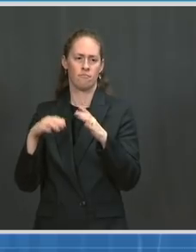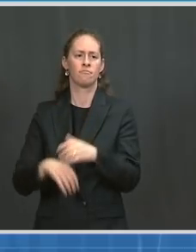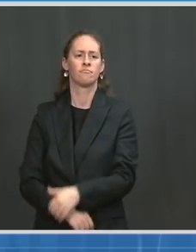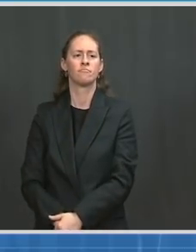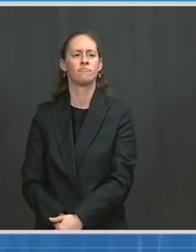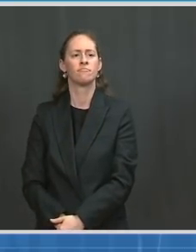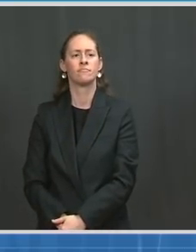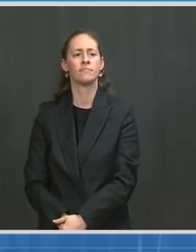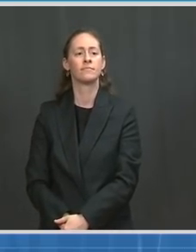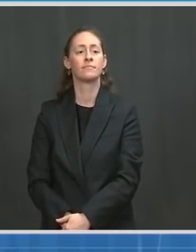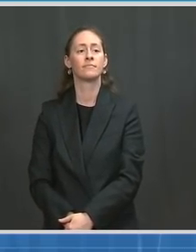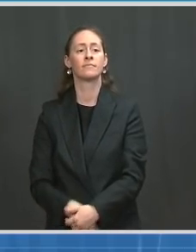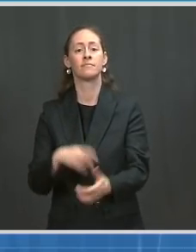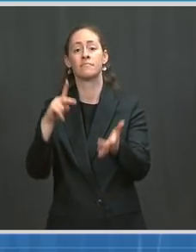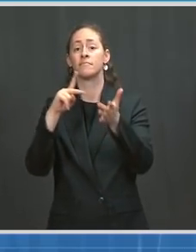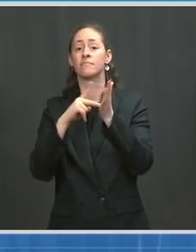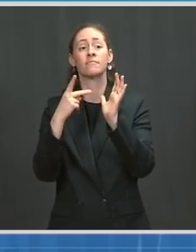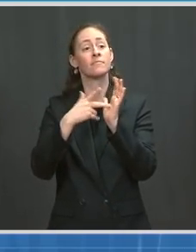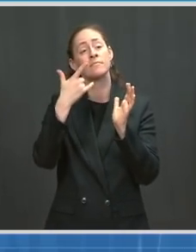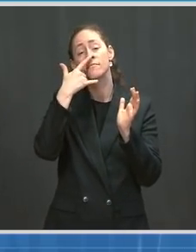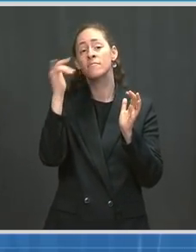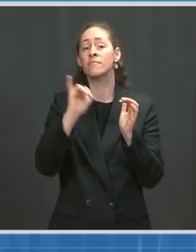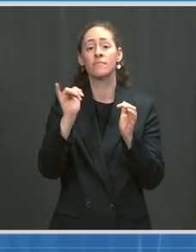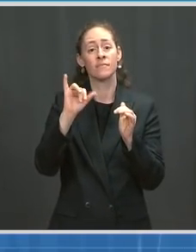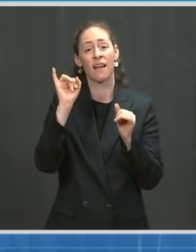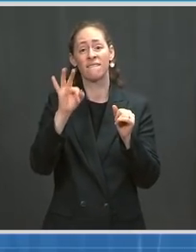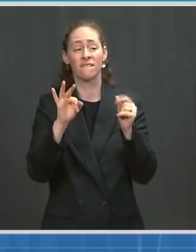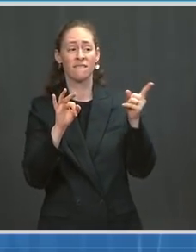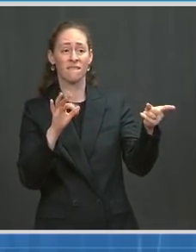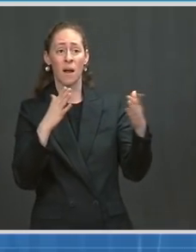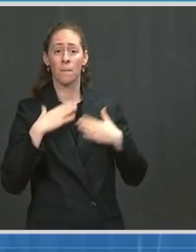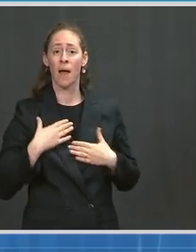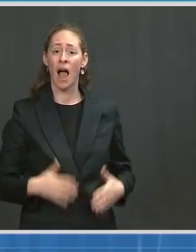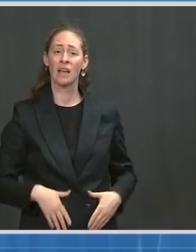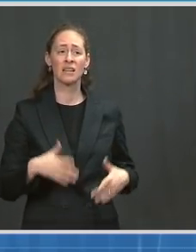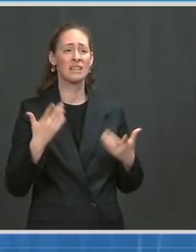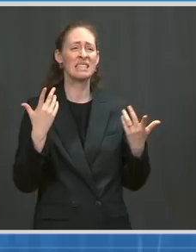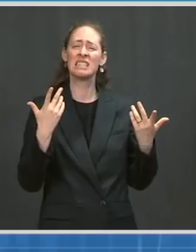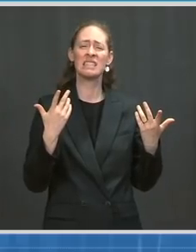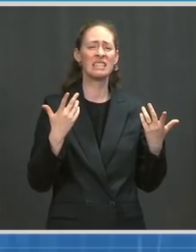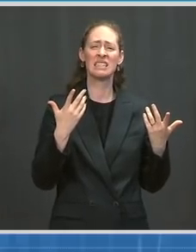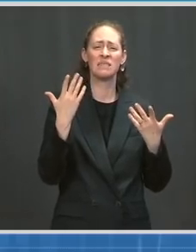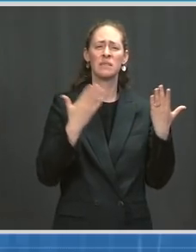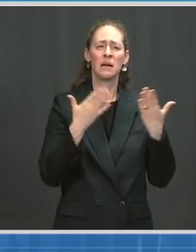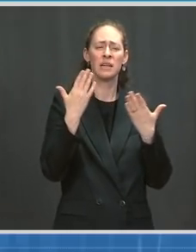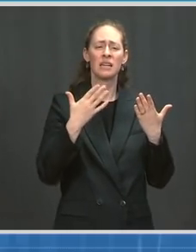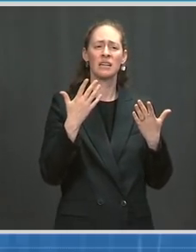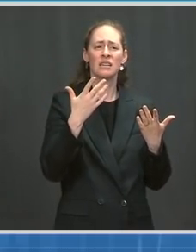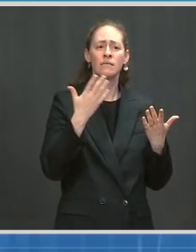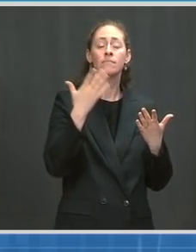Or even -- the way we've done with HIV -- to give, actually, prophylactics. So there are a lot of different options,